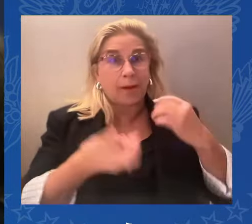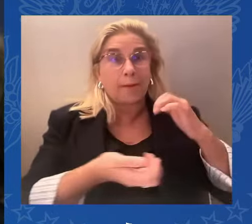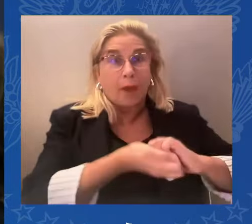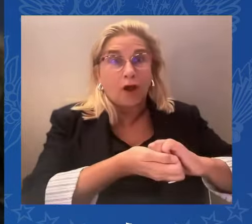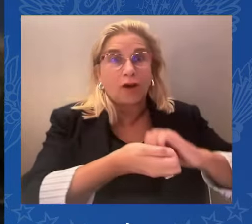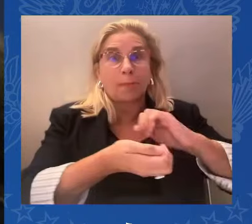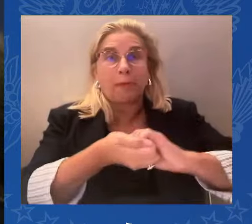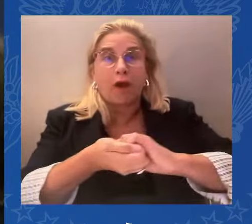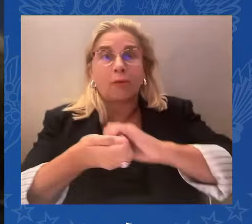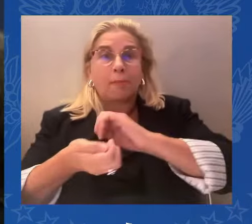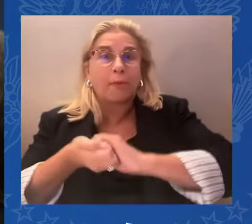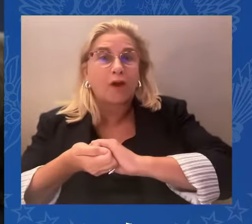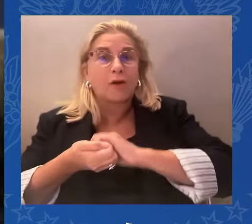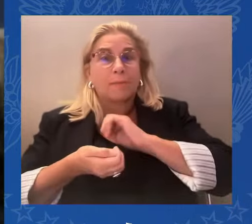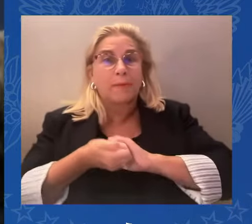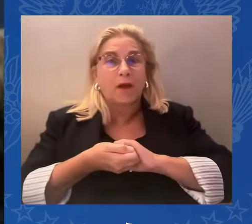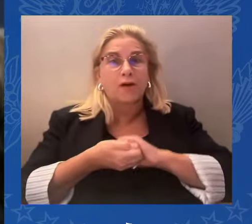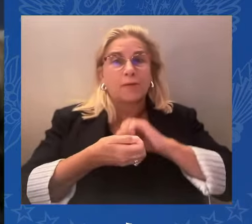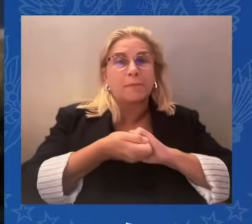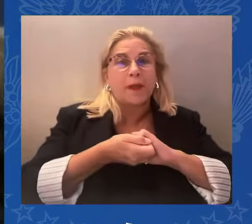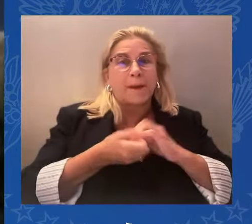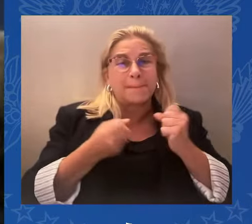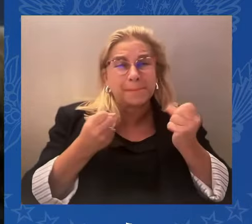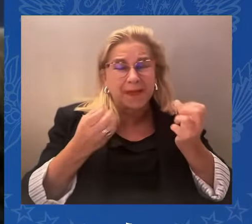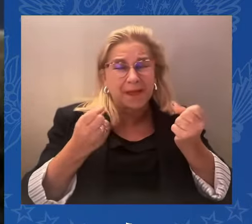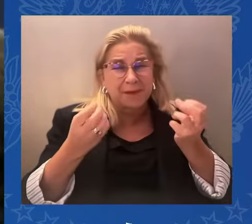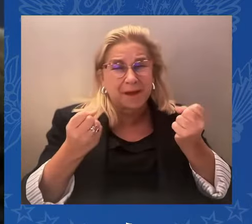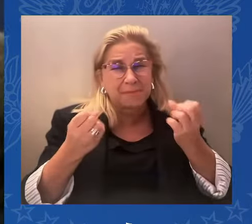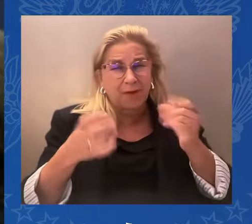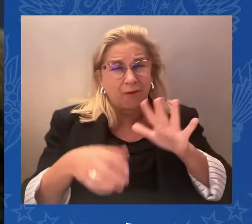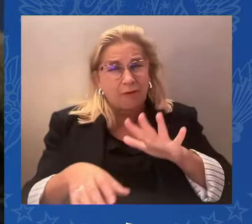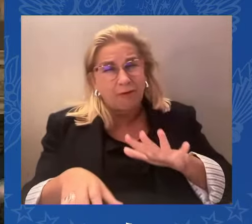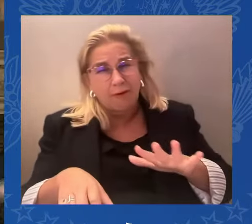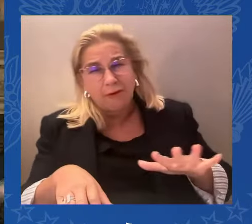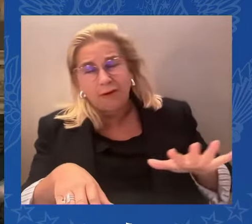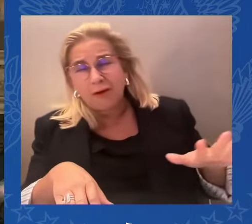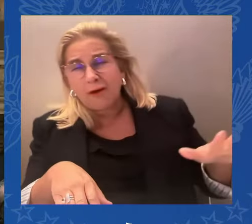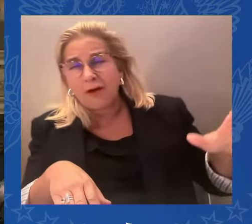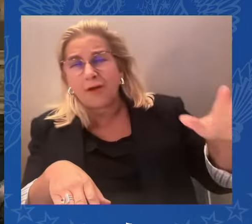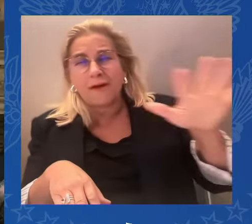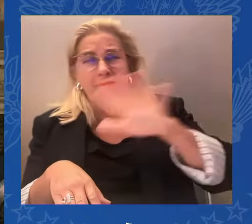Your personal role in this has been extremely important.